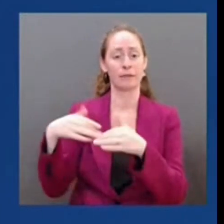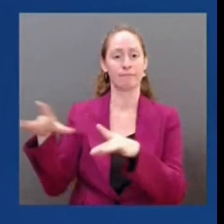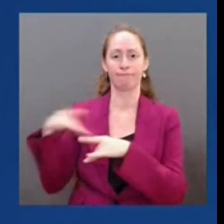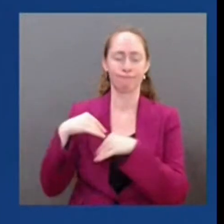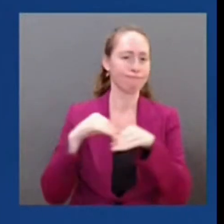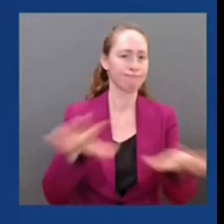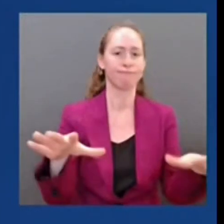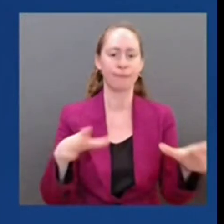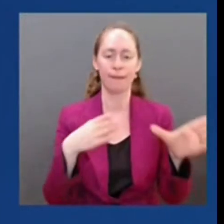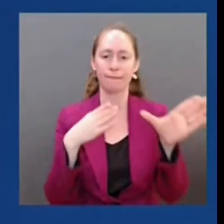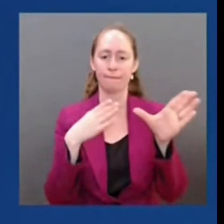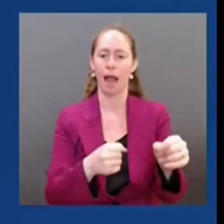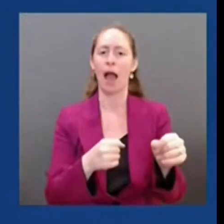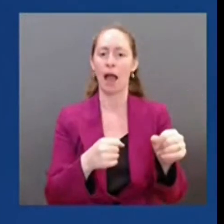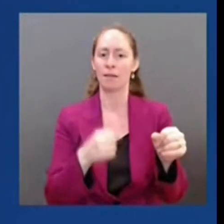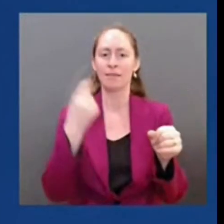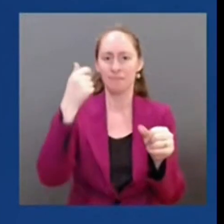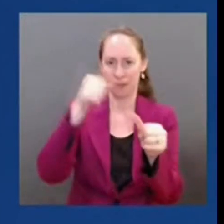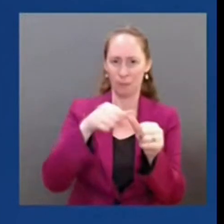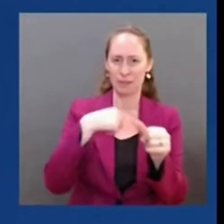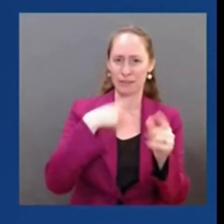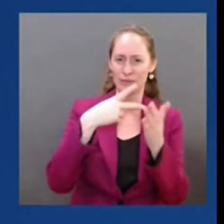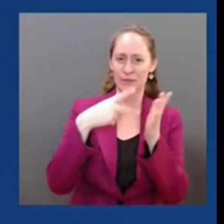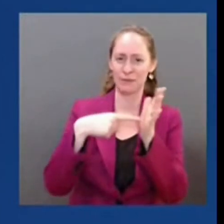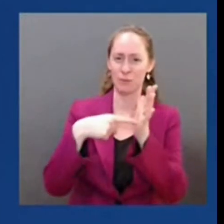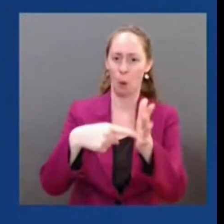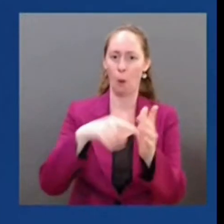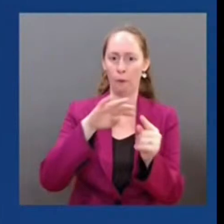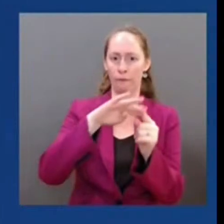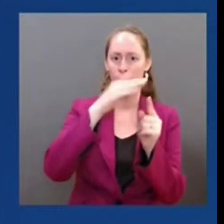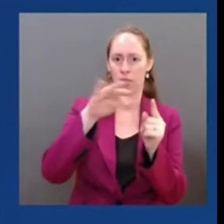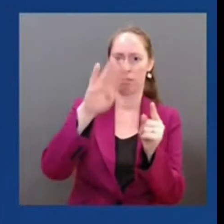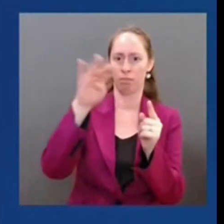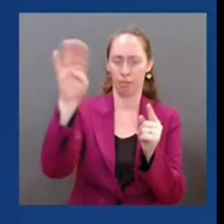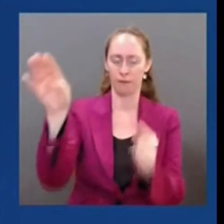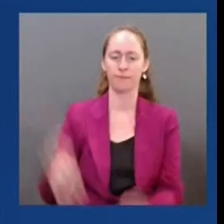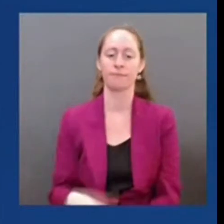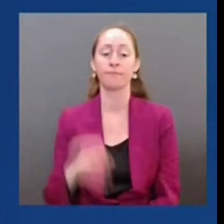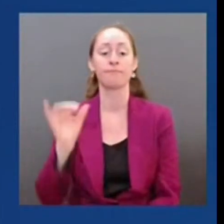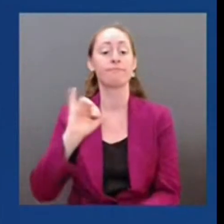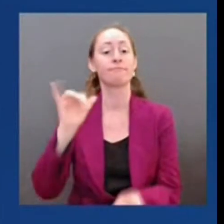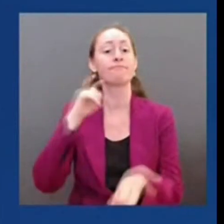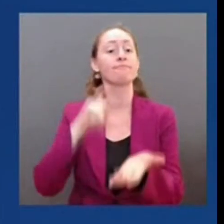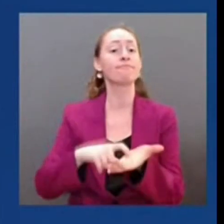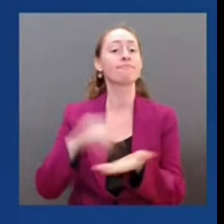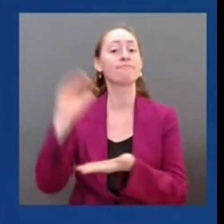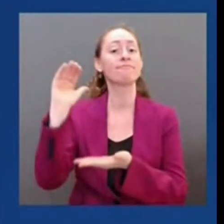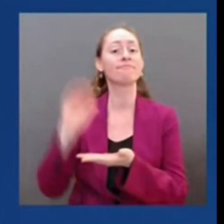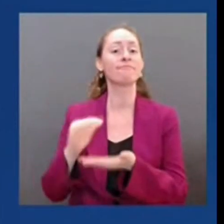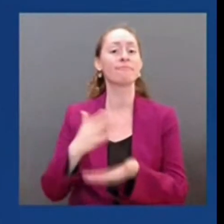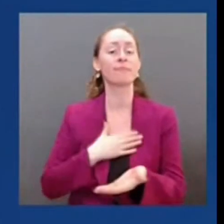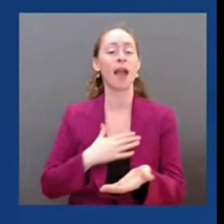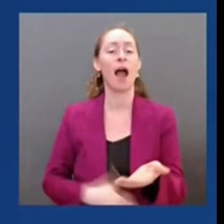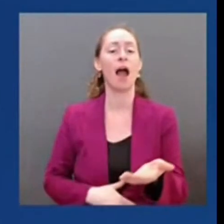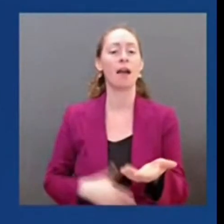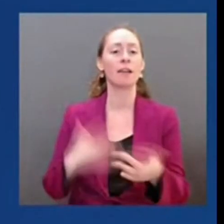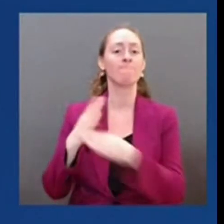TRANSMISSIBILITY I JUST SHOWED YOU ON THE STEP WISE LADDER, WE